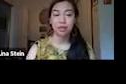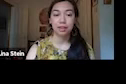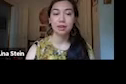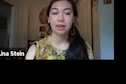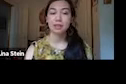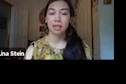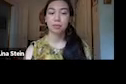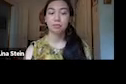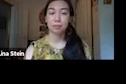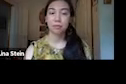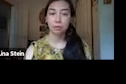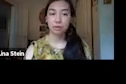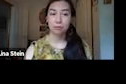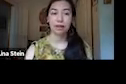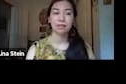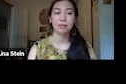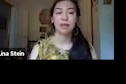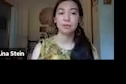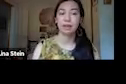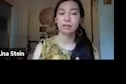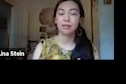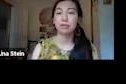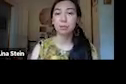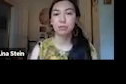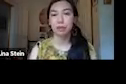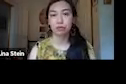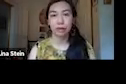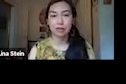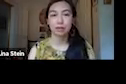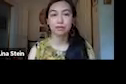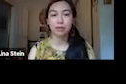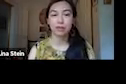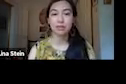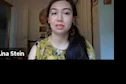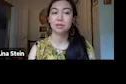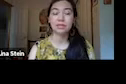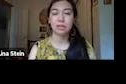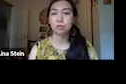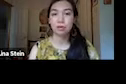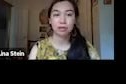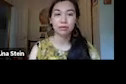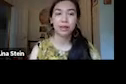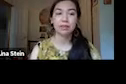of Australians' art engagement before the pandemic, they provided a great deal of evidence to substantial positive effects